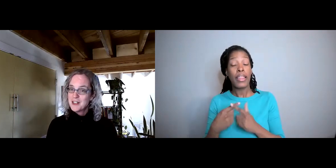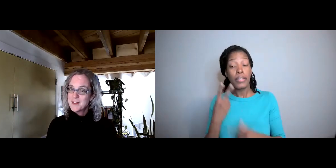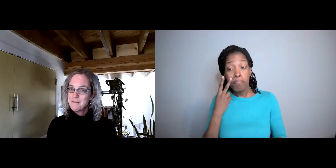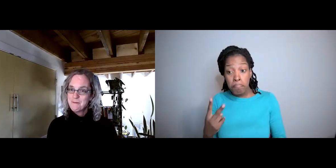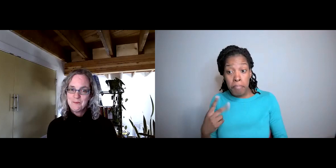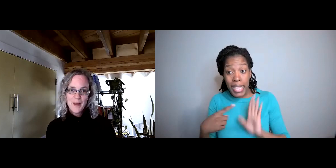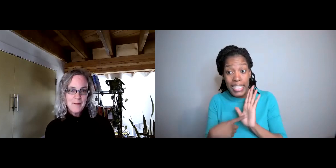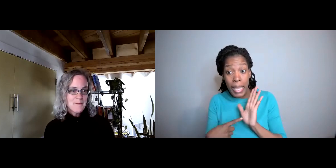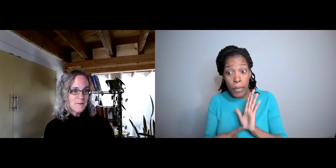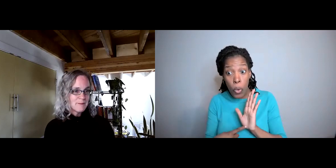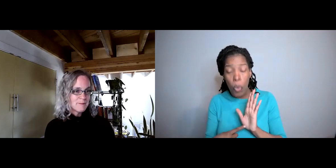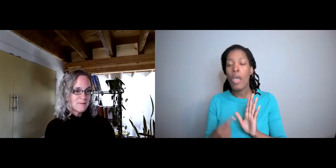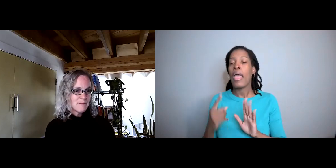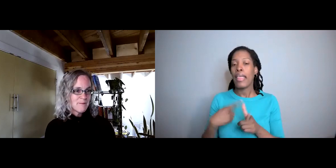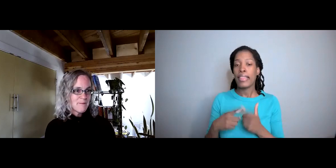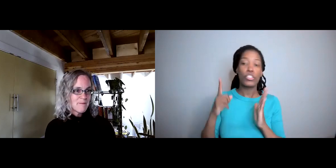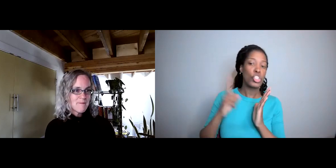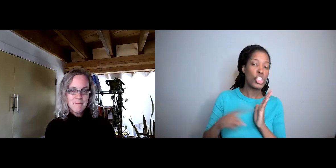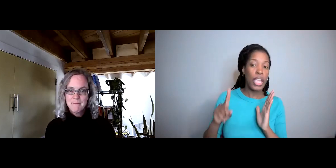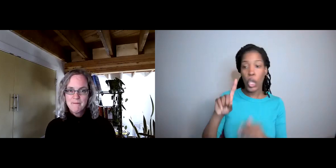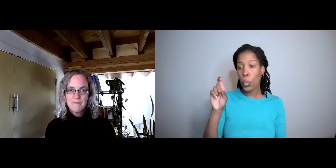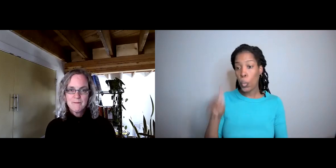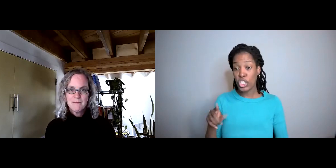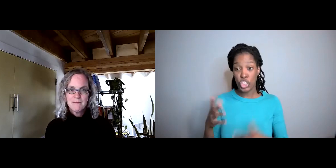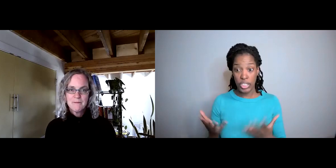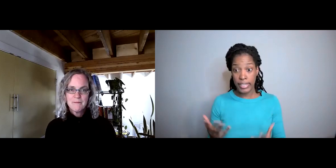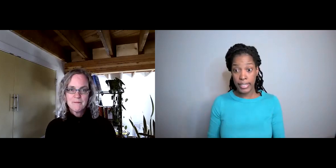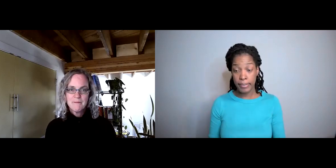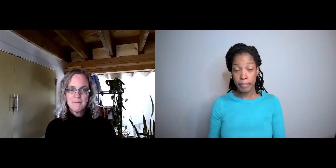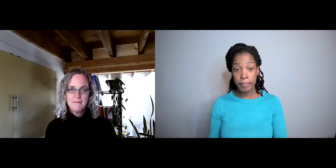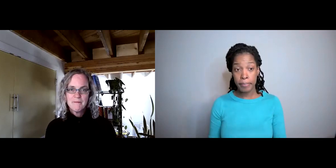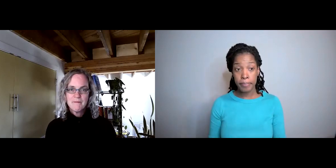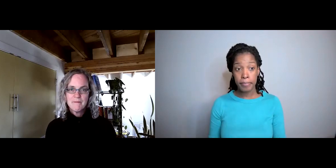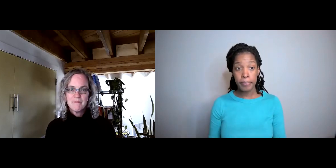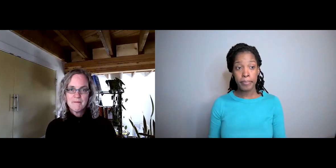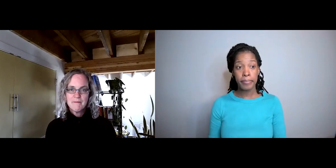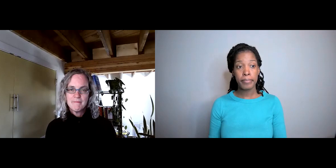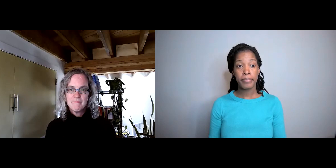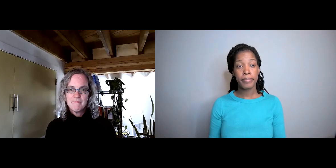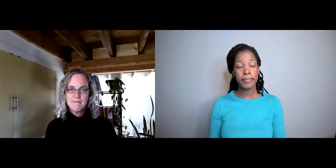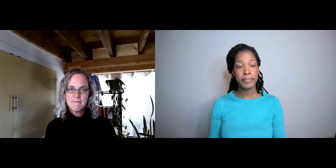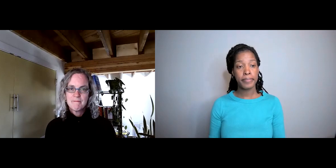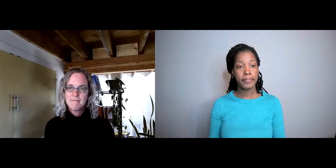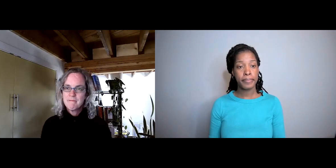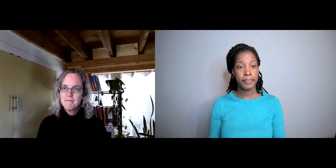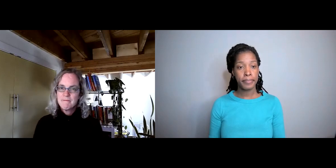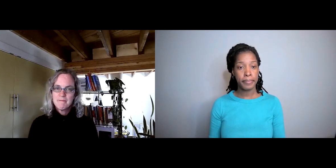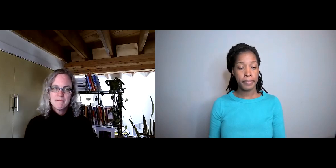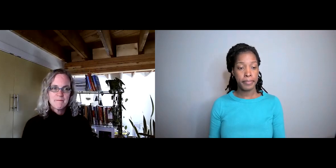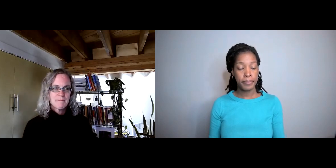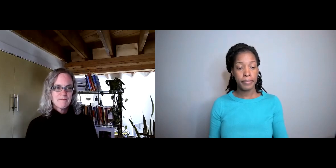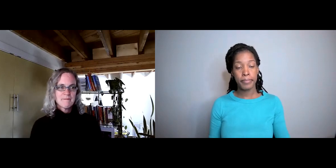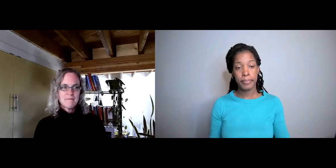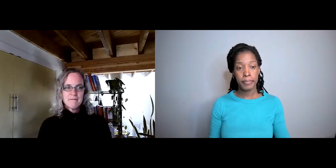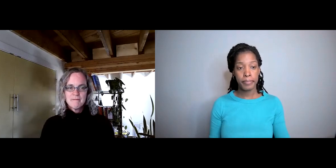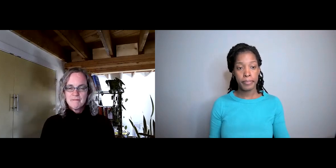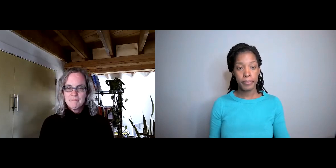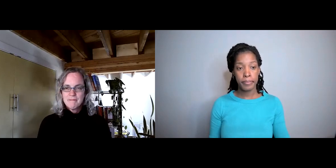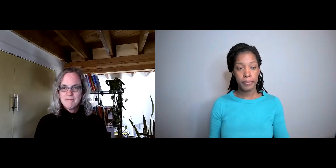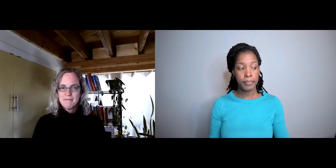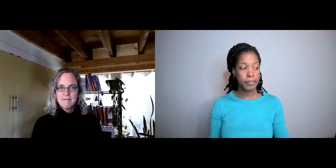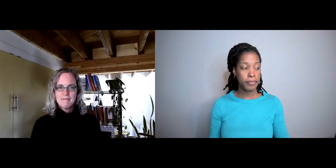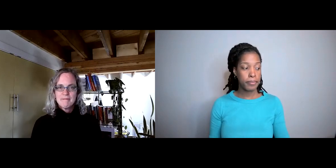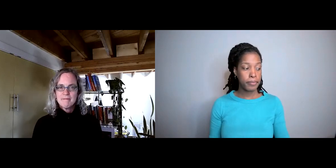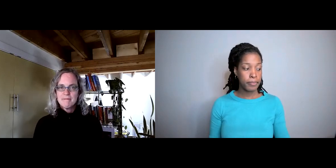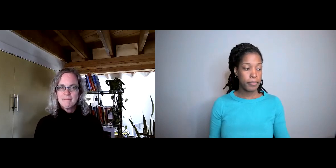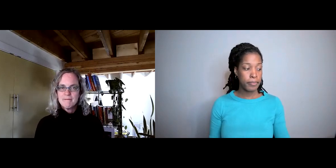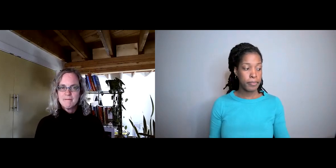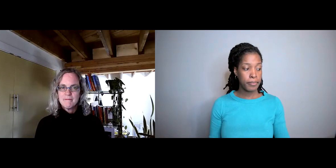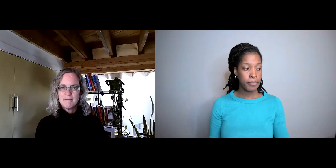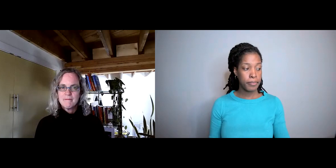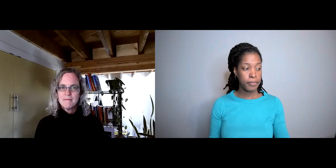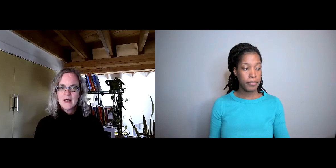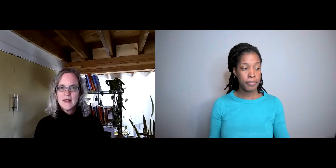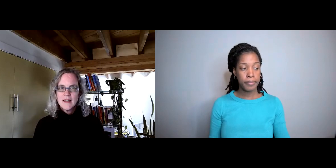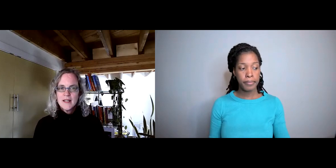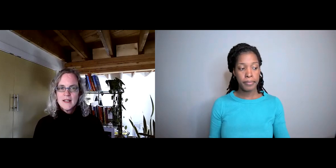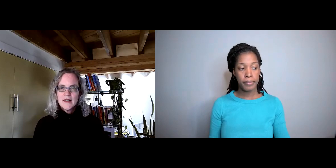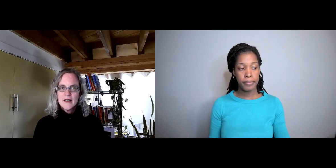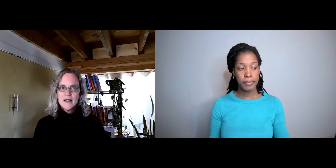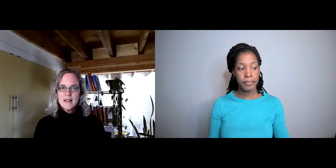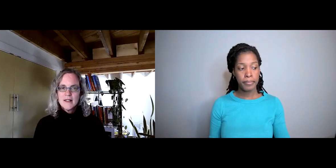Okay.